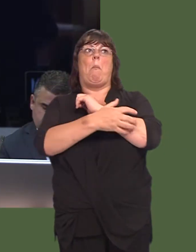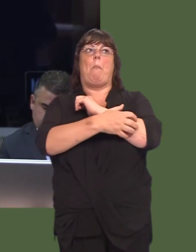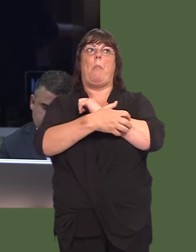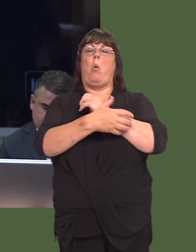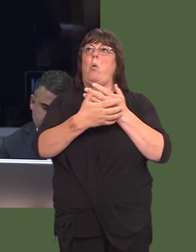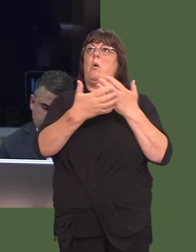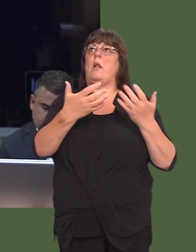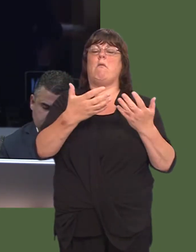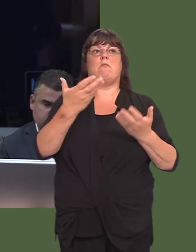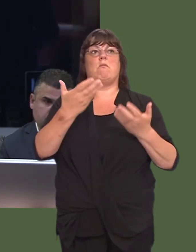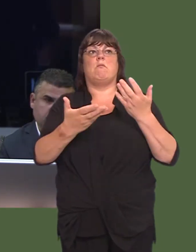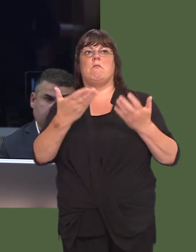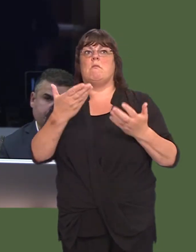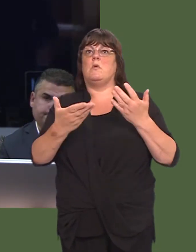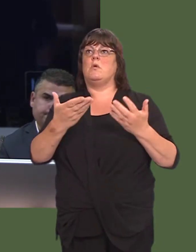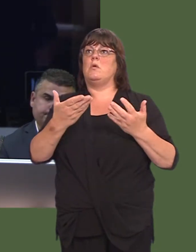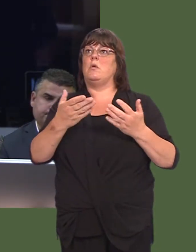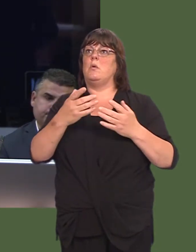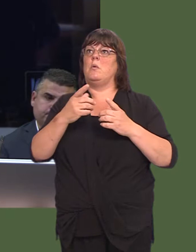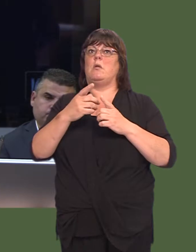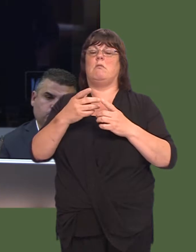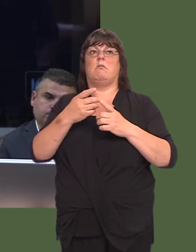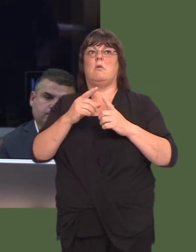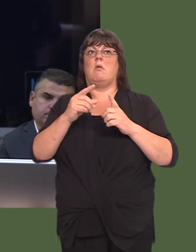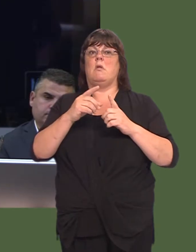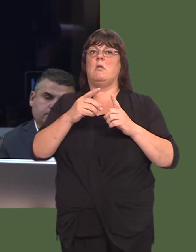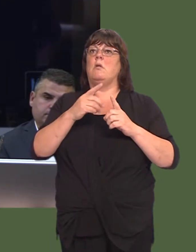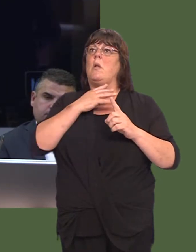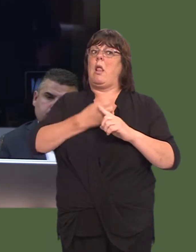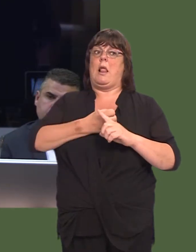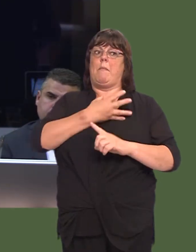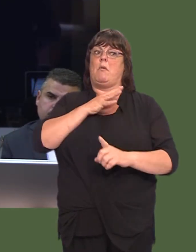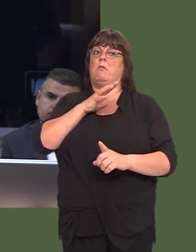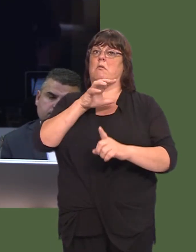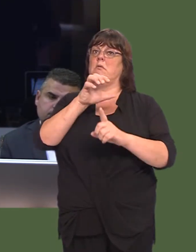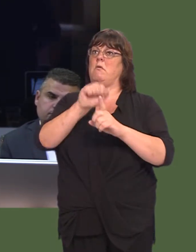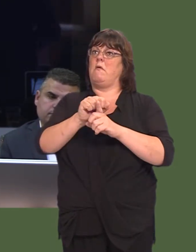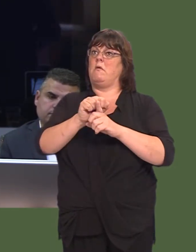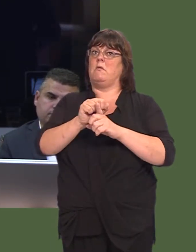office in 1997 at Westminster and here in the Assembly in 1999.